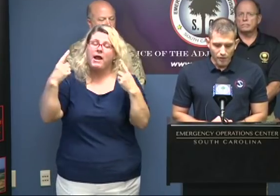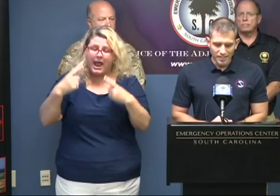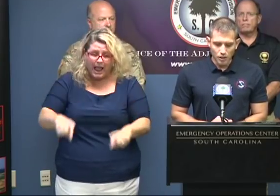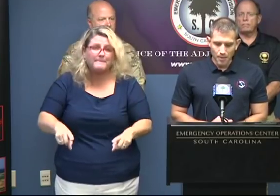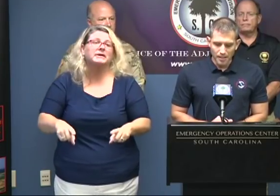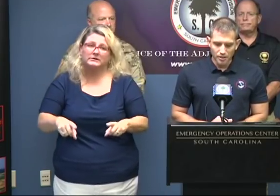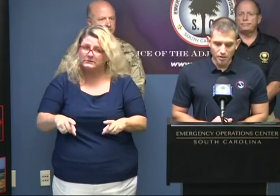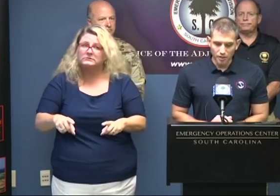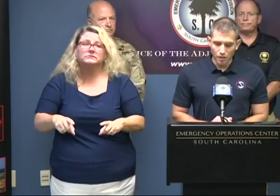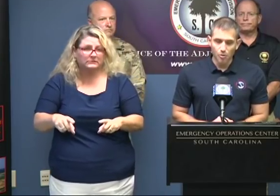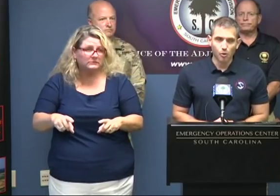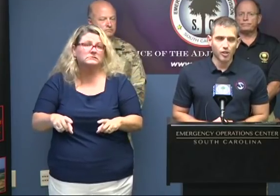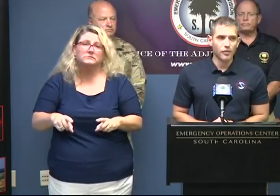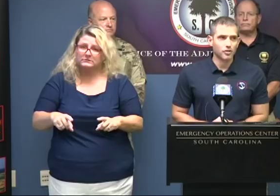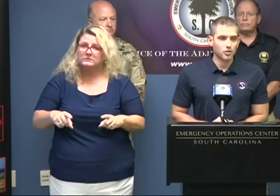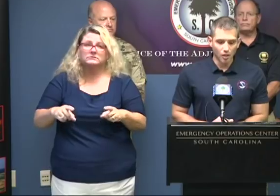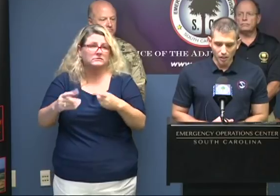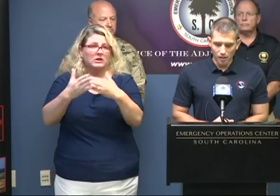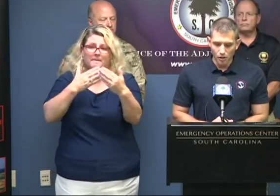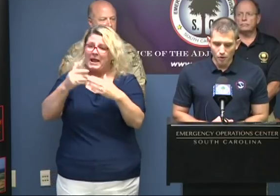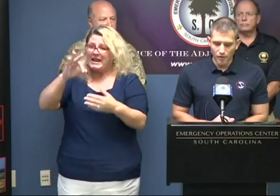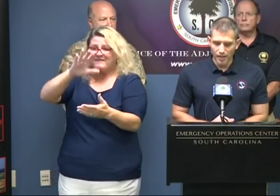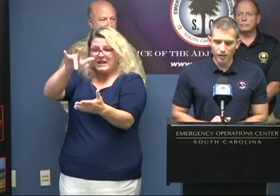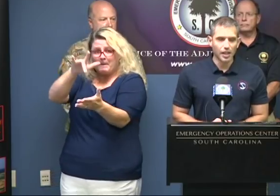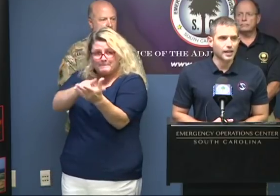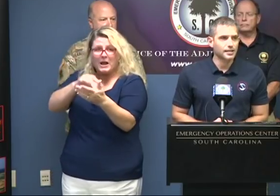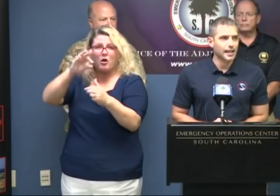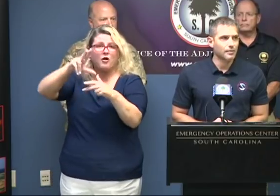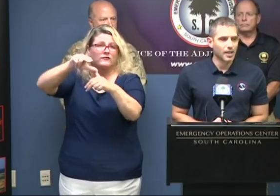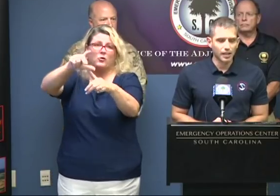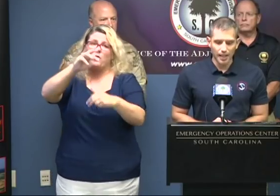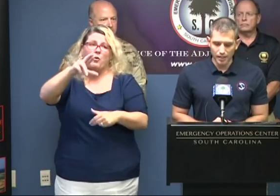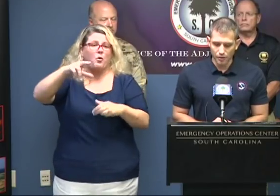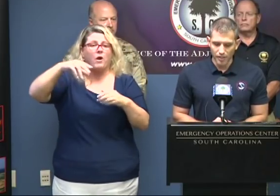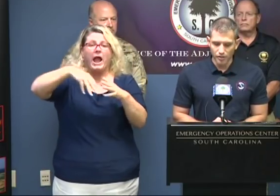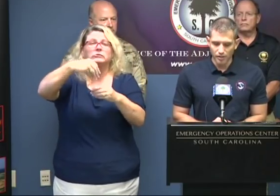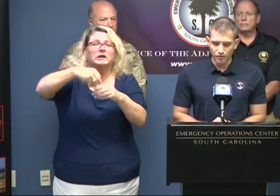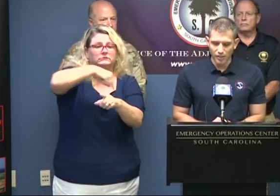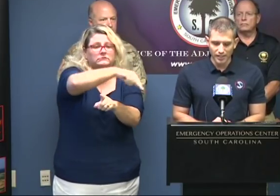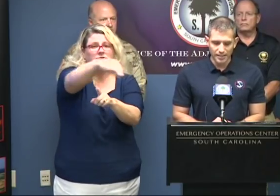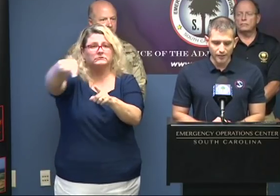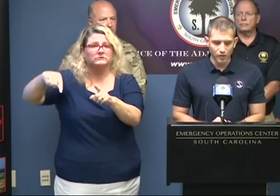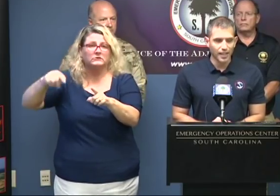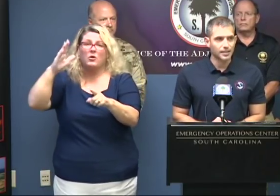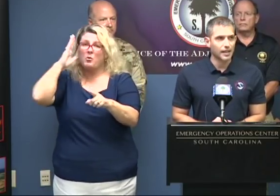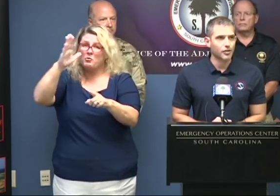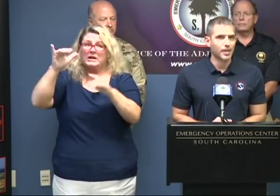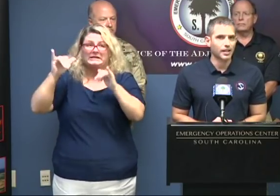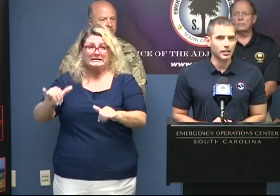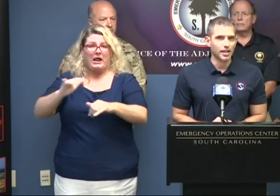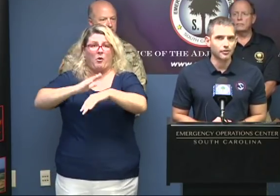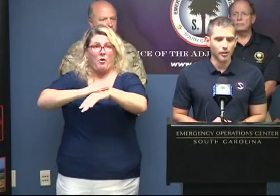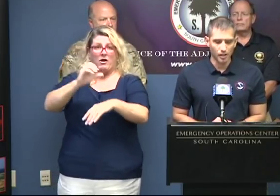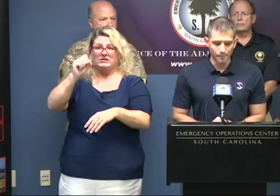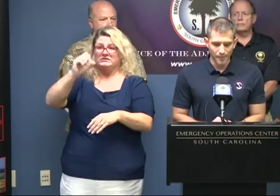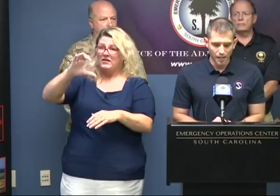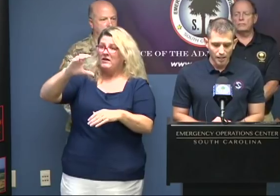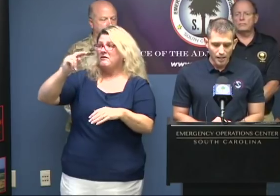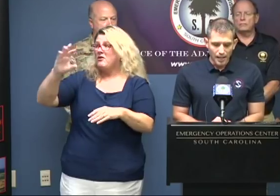Florence is expected to slow or even stall over the Carolinas and mid-Atlantic region for at least several days after making landfall